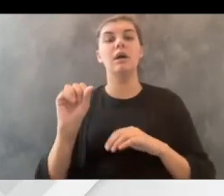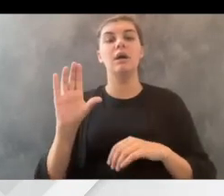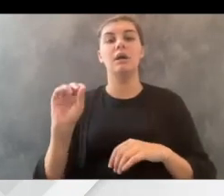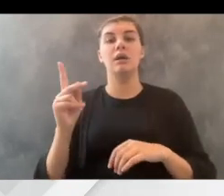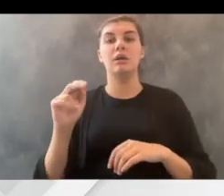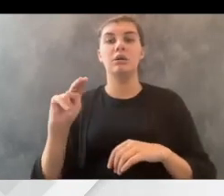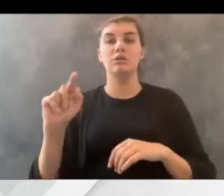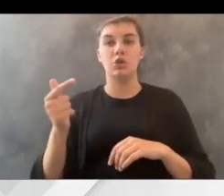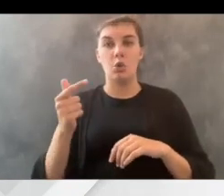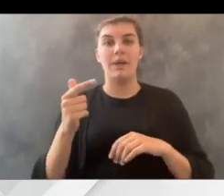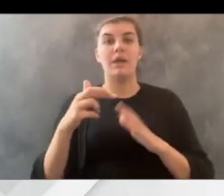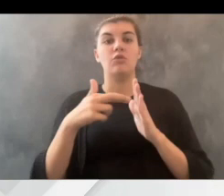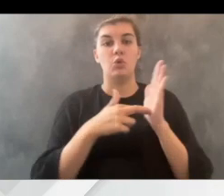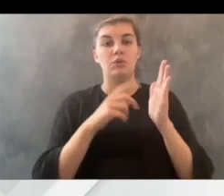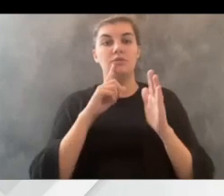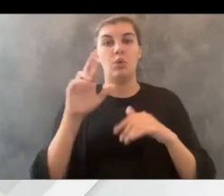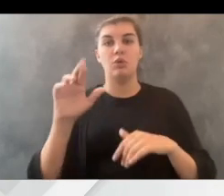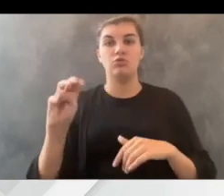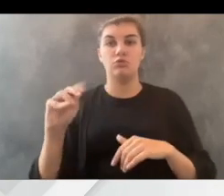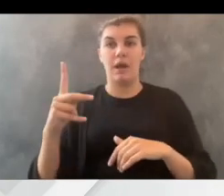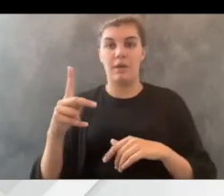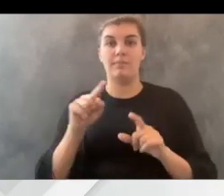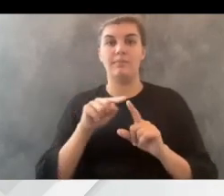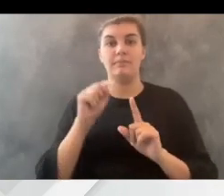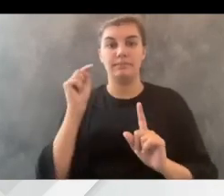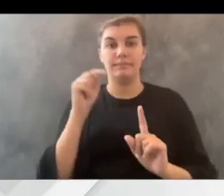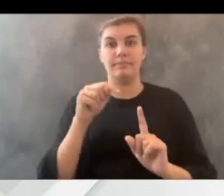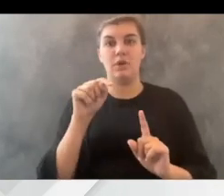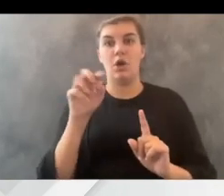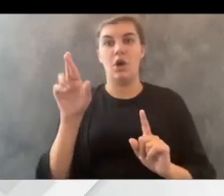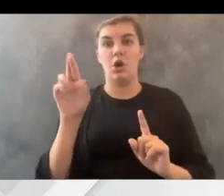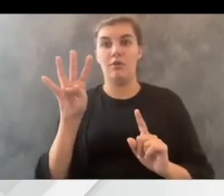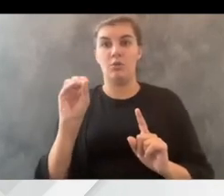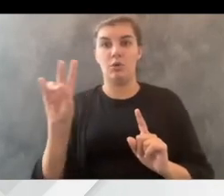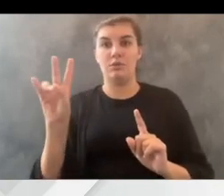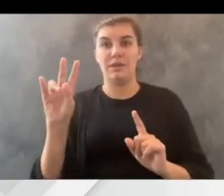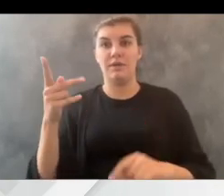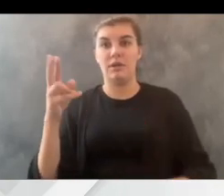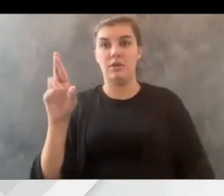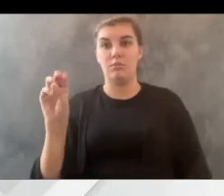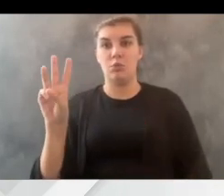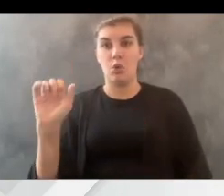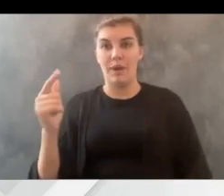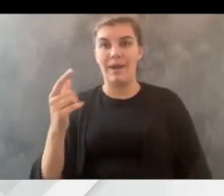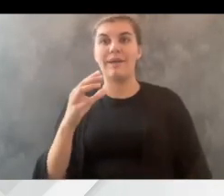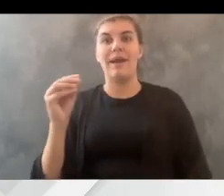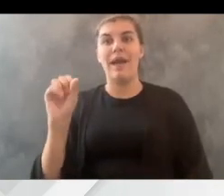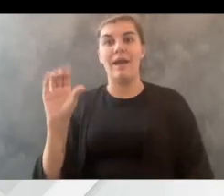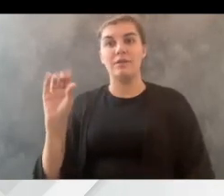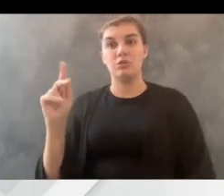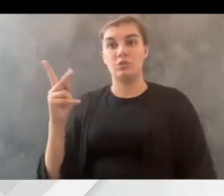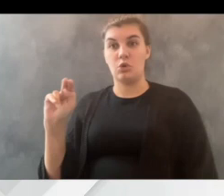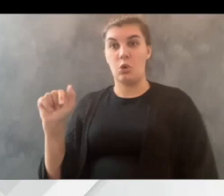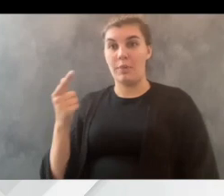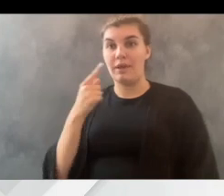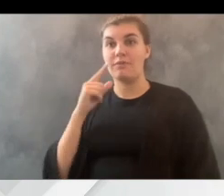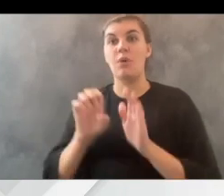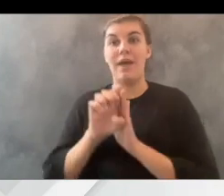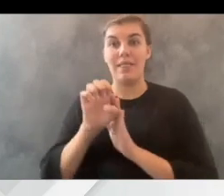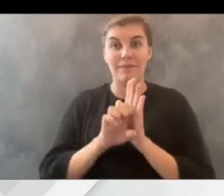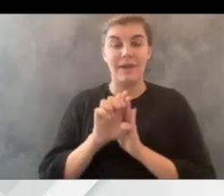ramps point to R407 in PROWAG; and the scoping provisions for elevators, platform lifts, doors,